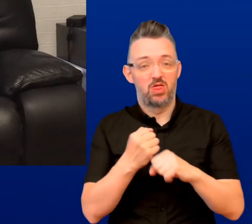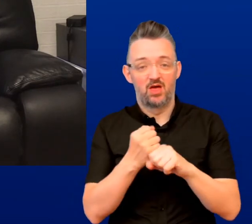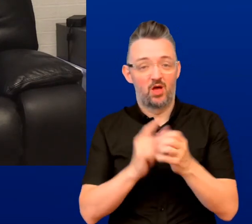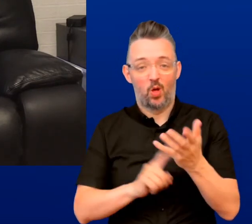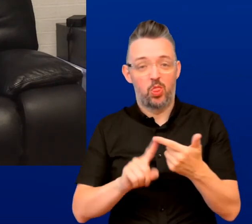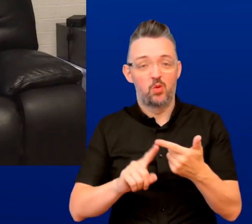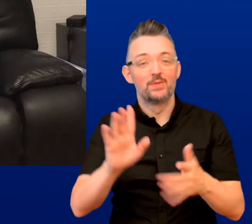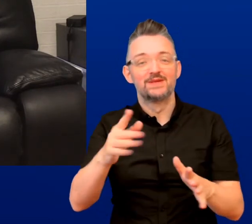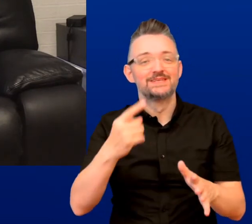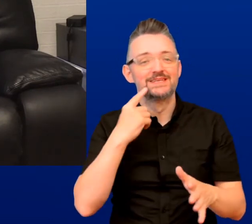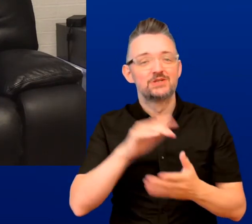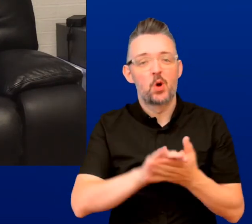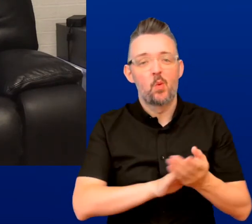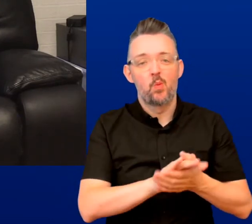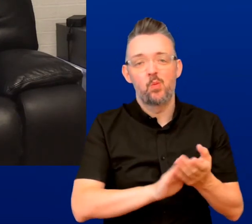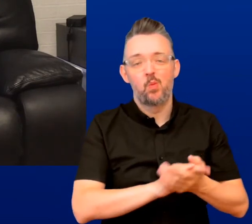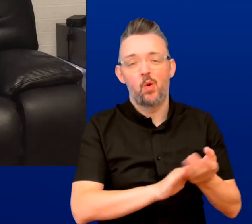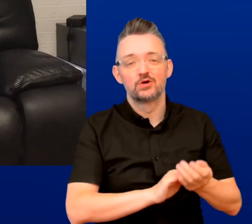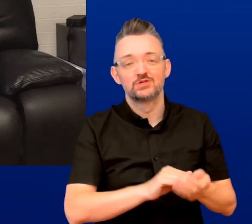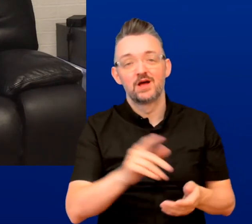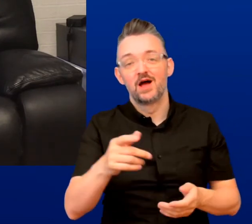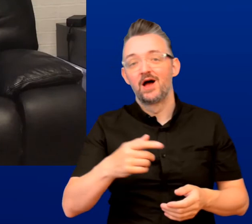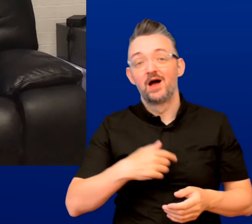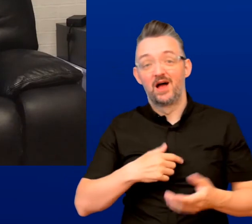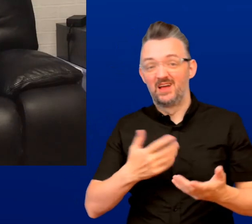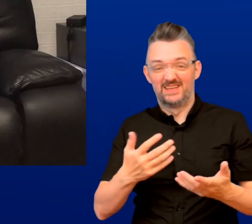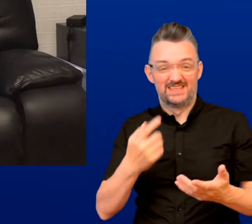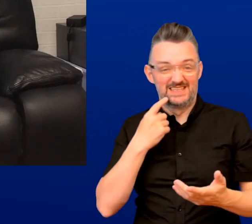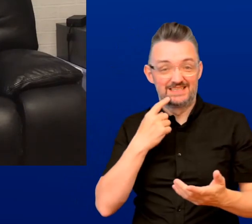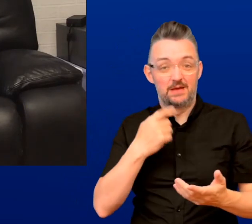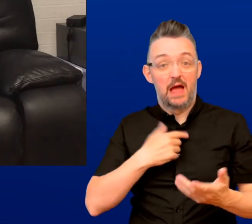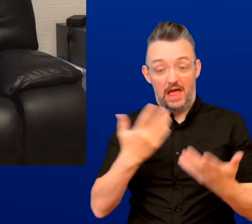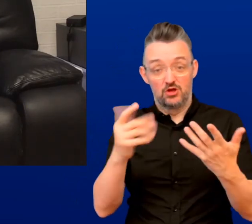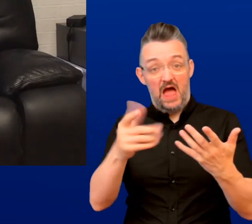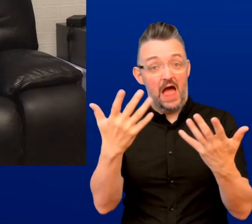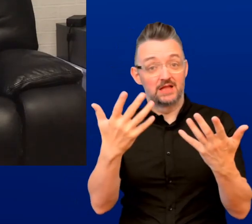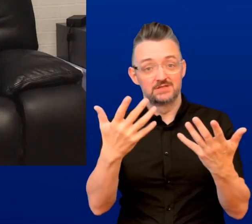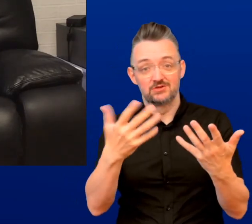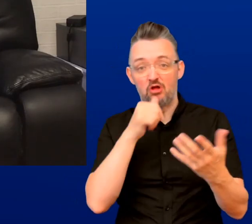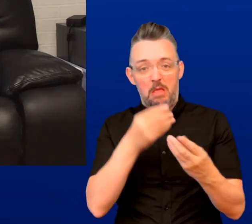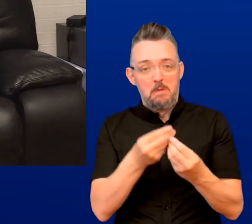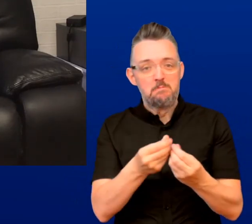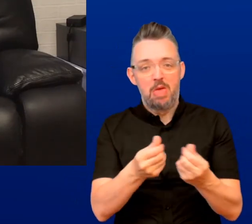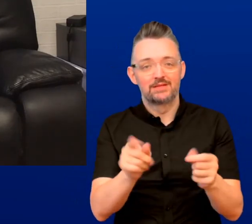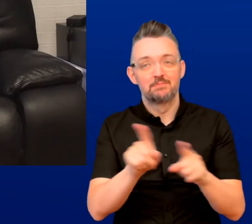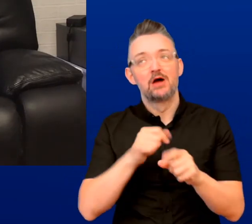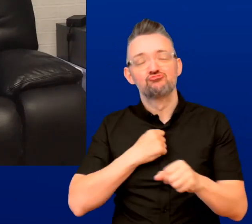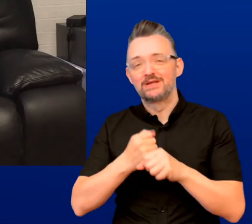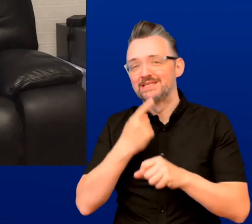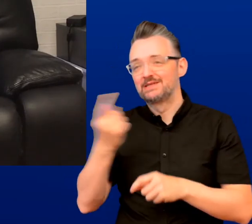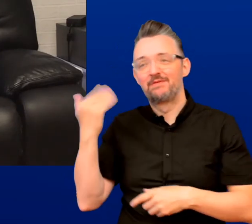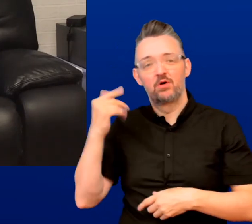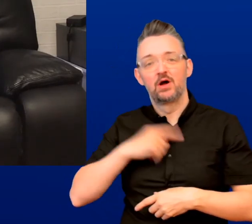we're not made of sugar as my granny would say. We'll not melt a bit if water wouldn't do us any harm).